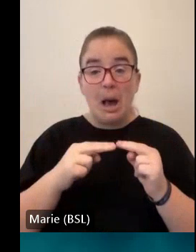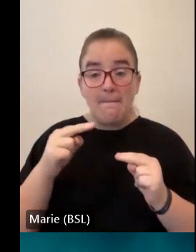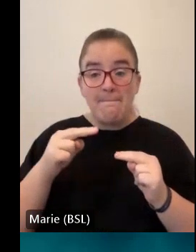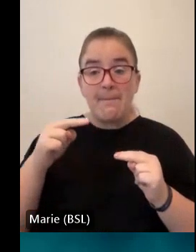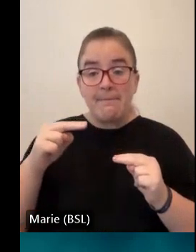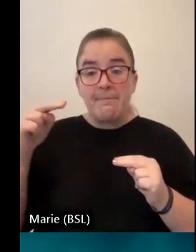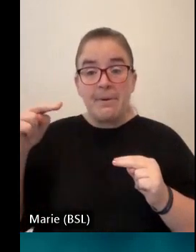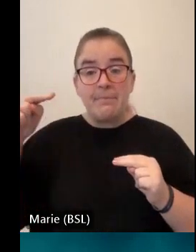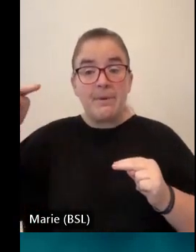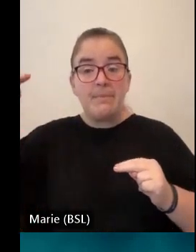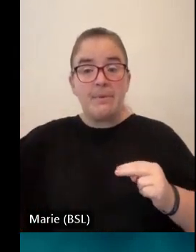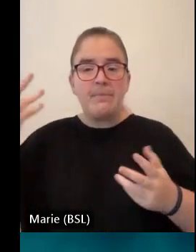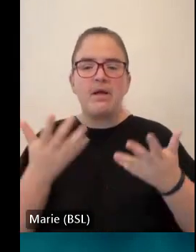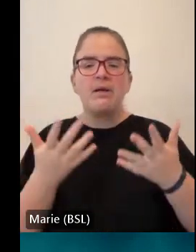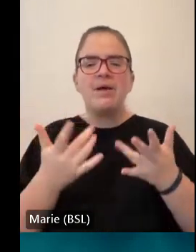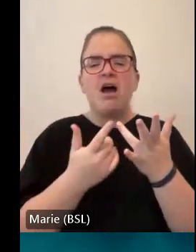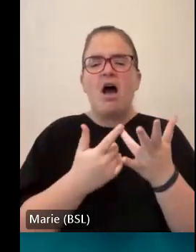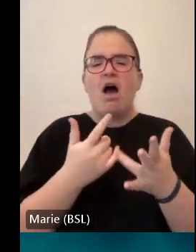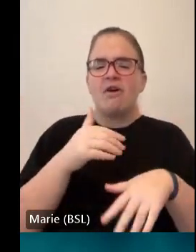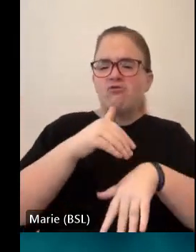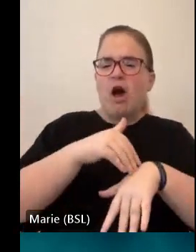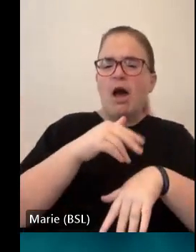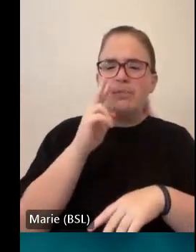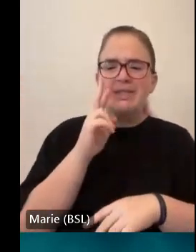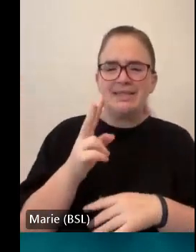compared to other crime types that we see.